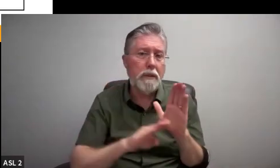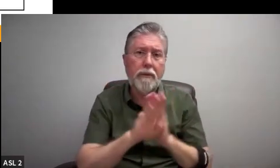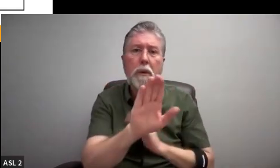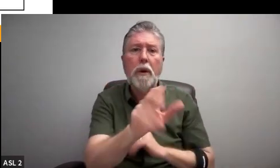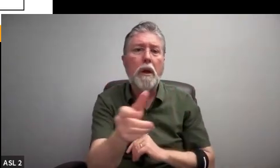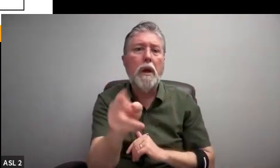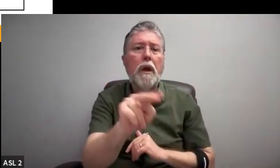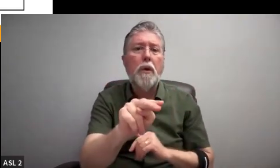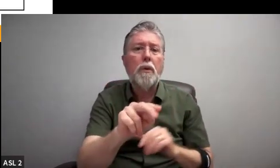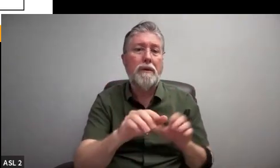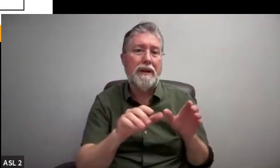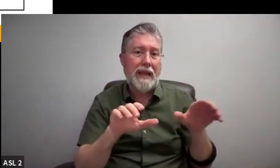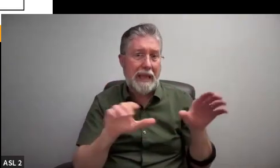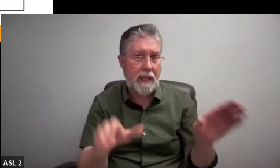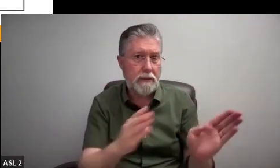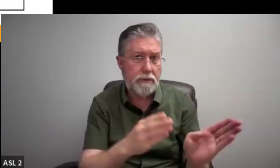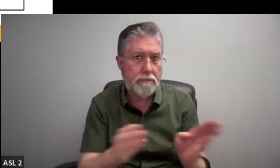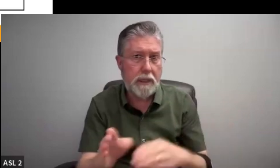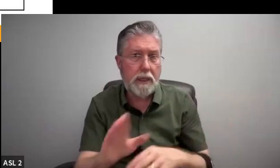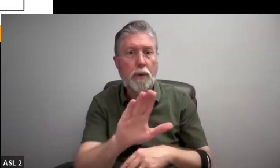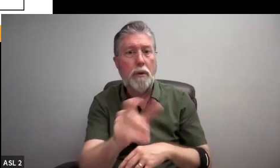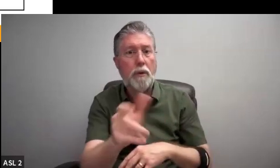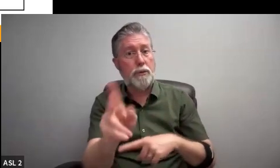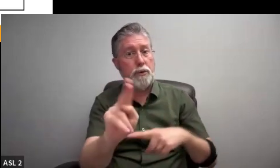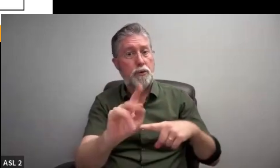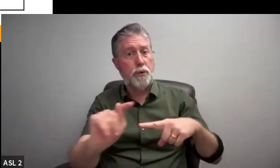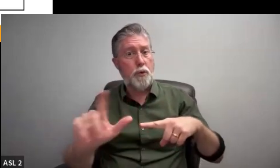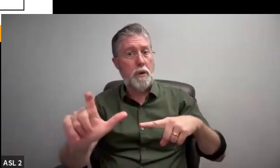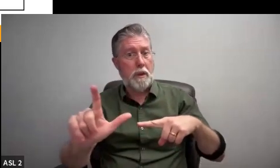action plan, you're going to have your own tool that you're going to use to track all